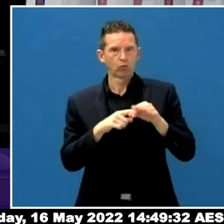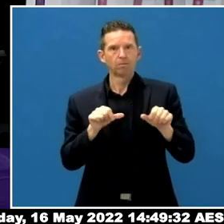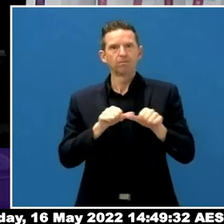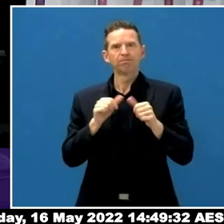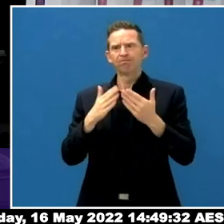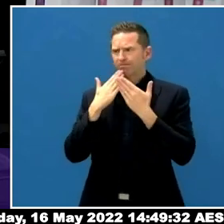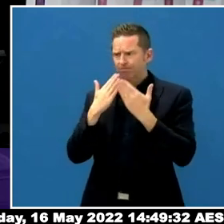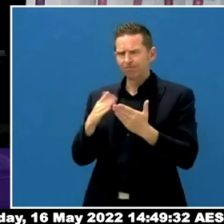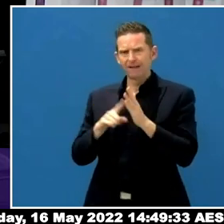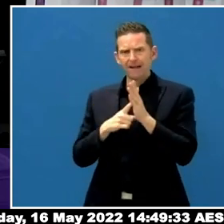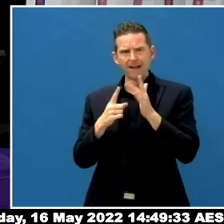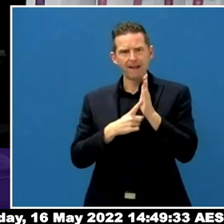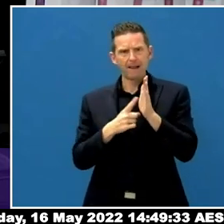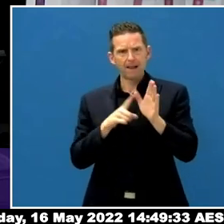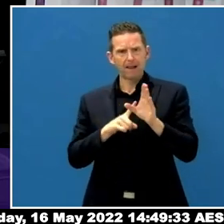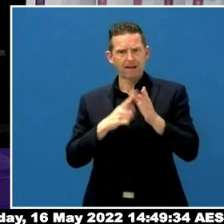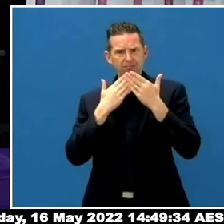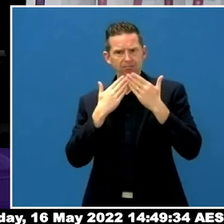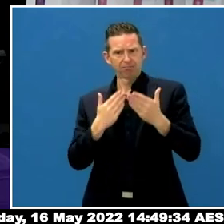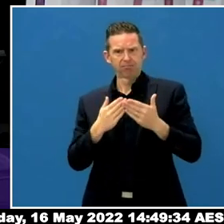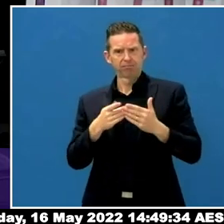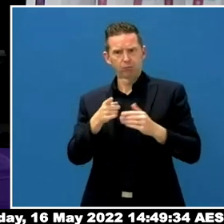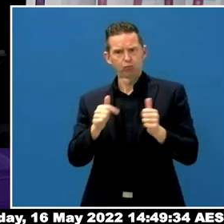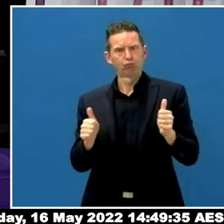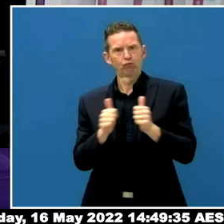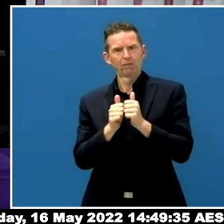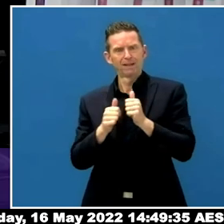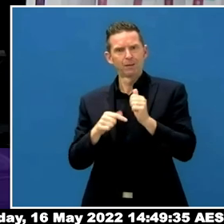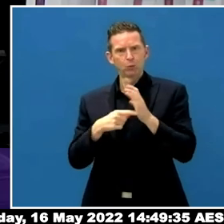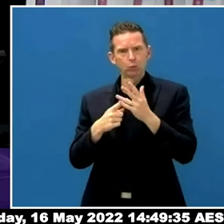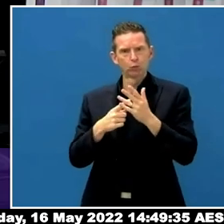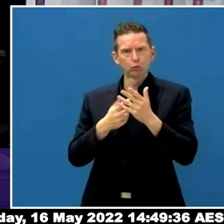coming to the Commission, or perhaps notionally coming to the Commission to give